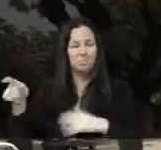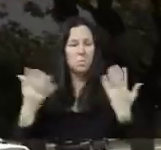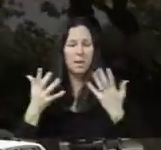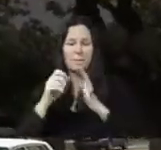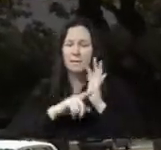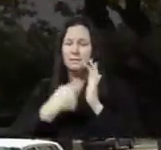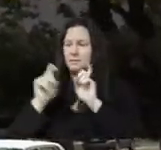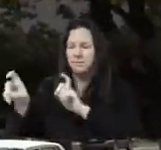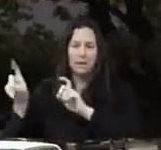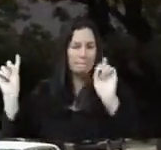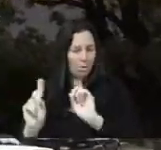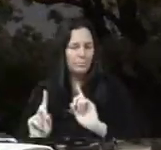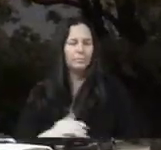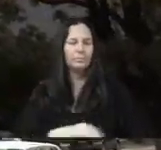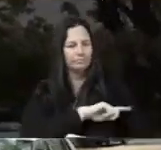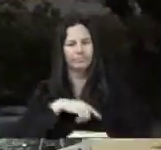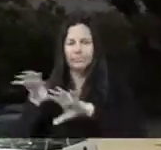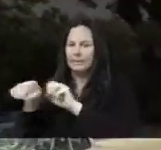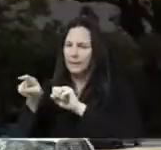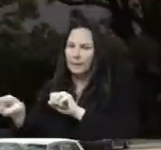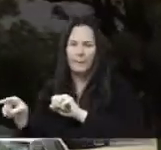We're just taking him some protein to supplement his diet